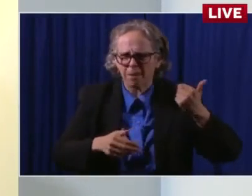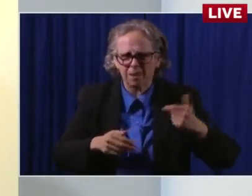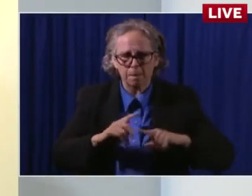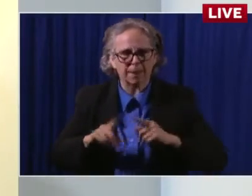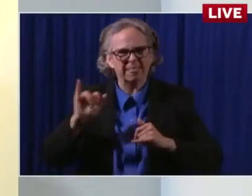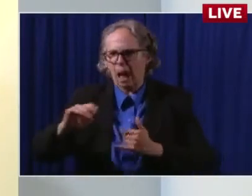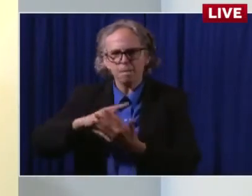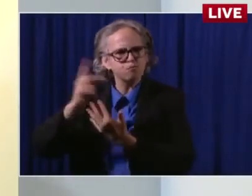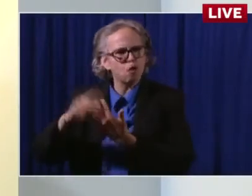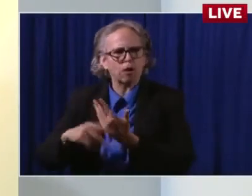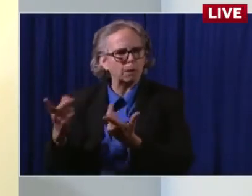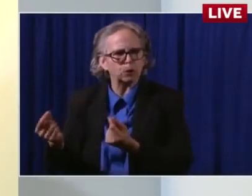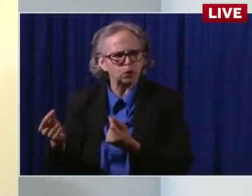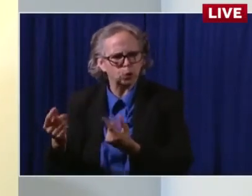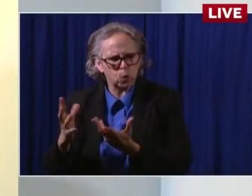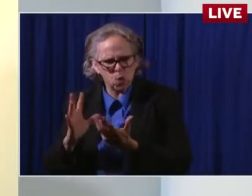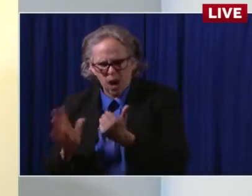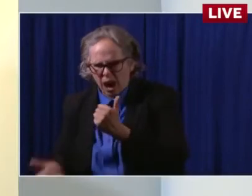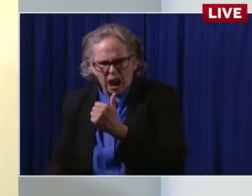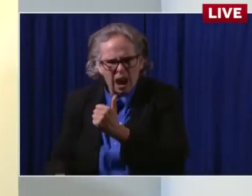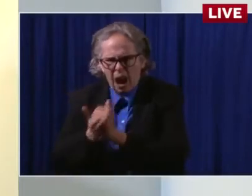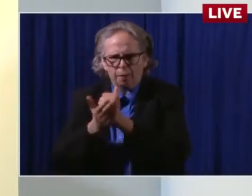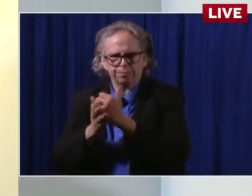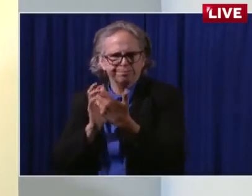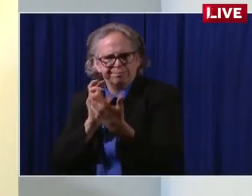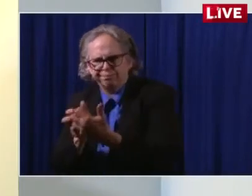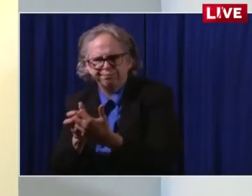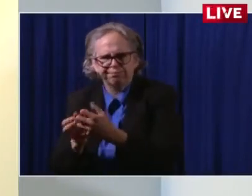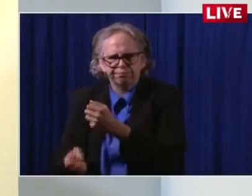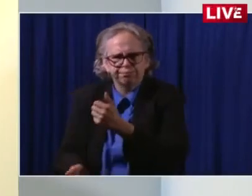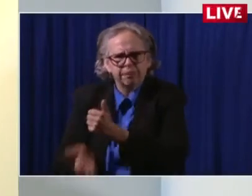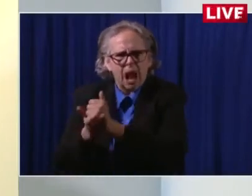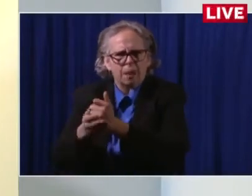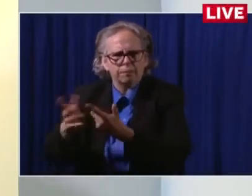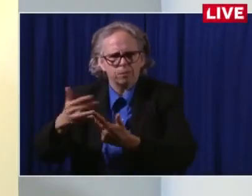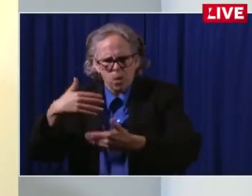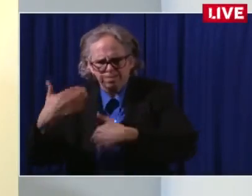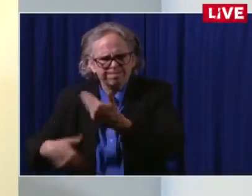WHEN THE ECONOMY PICKS BACK UP AND YOU CAN USE THEM FULL-TIME.